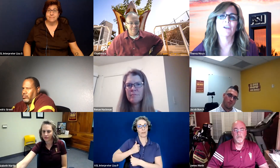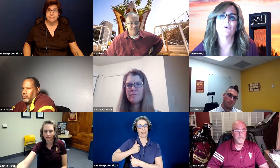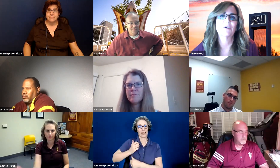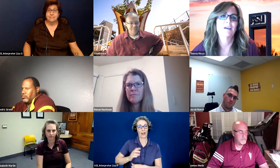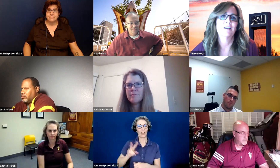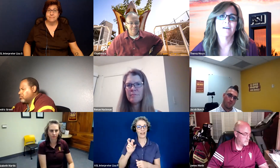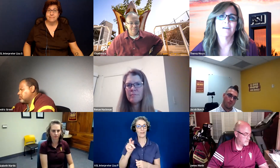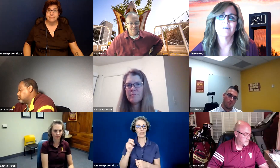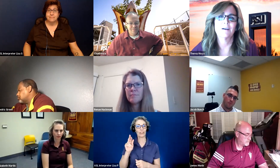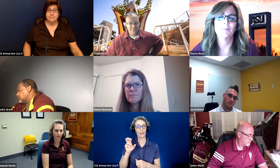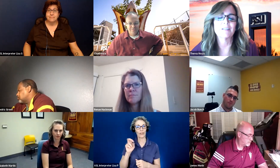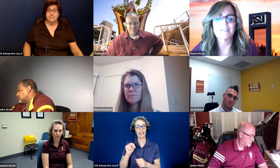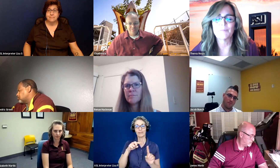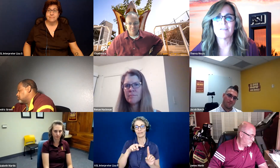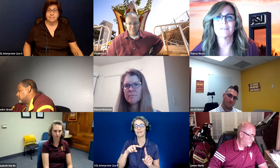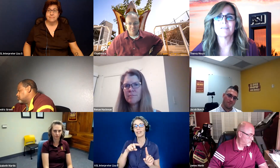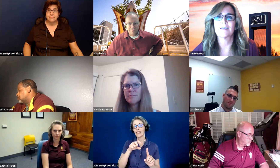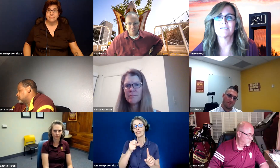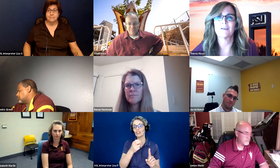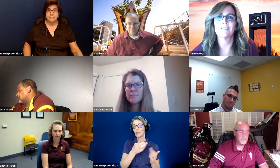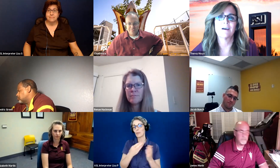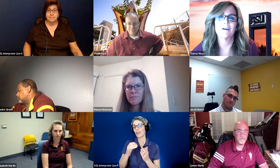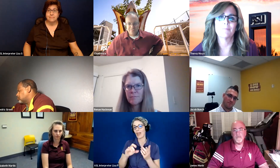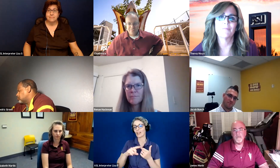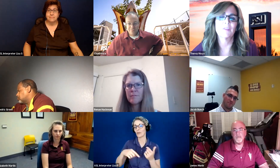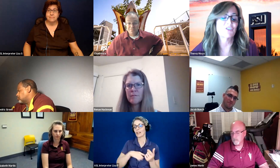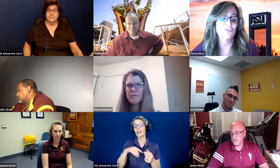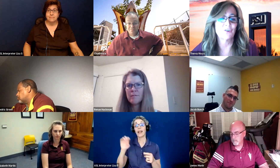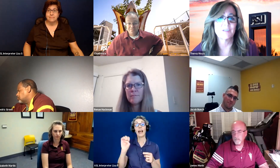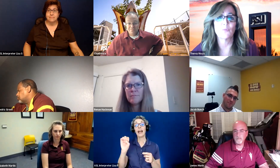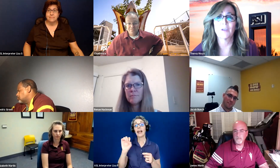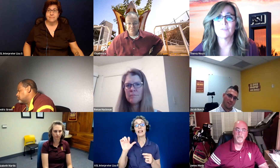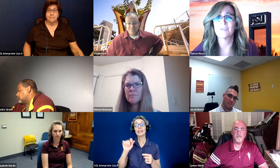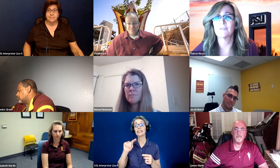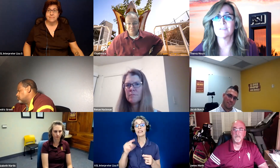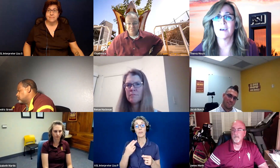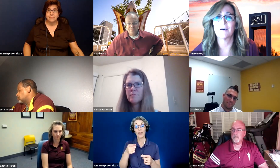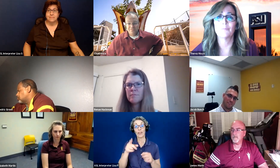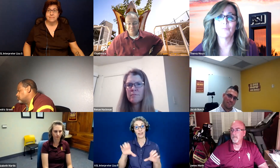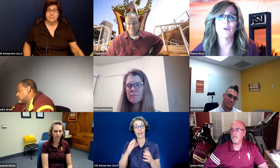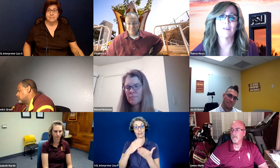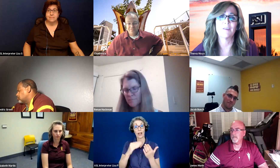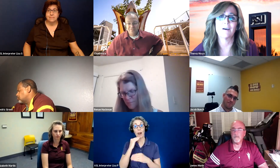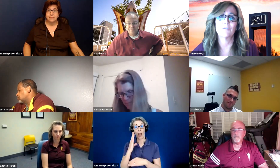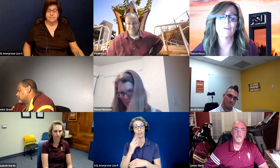You know, Elizabeth has done lunch and learns and working with students who